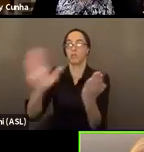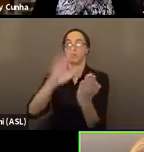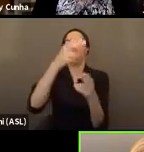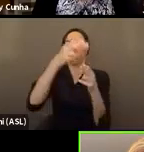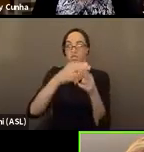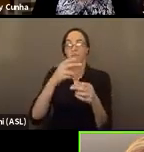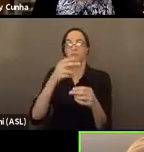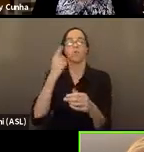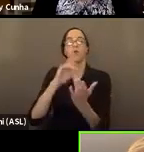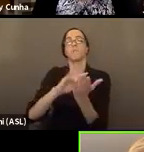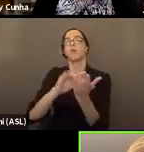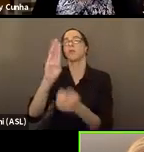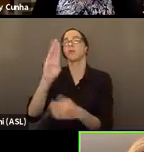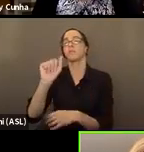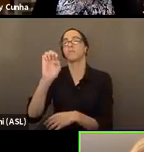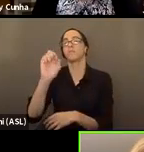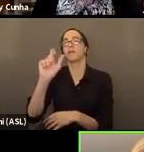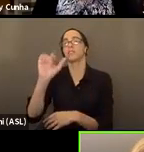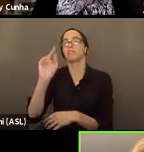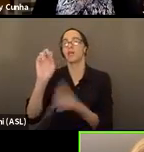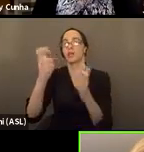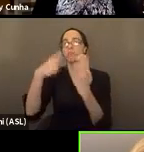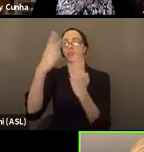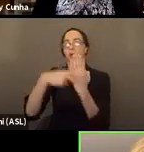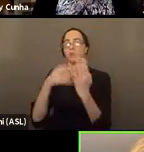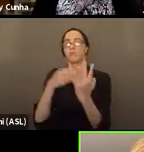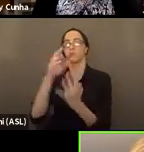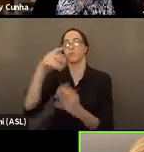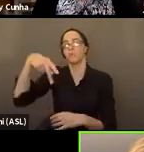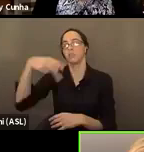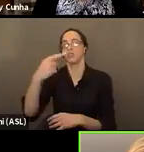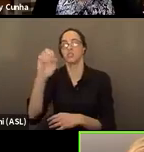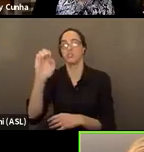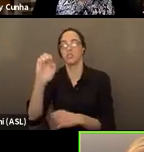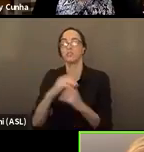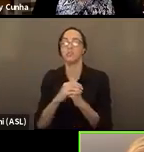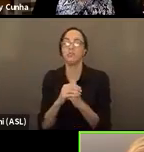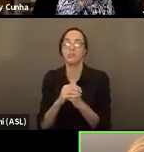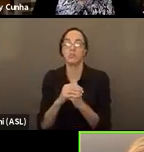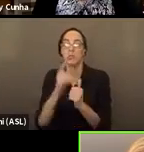um i can honestly say as somebody who was the chair of the board three years ago during